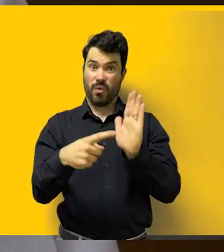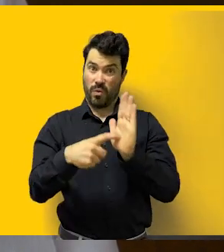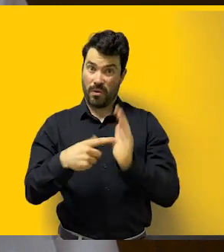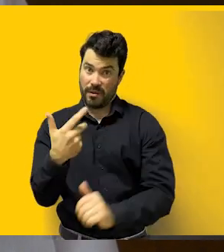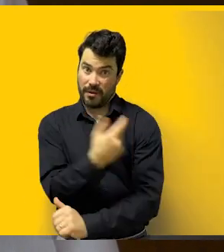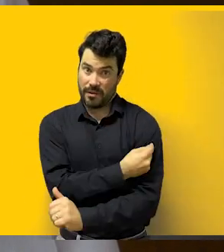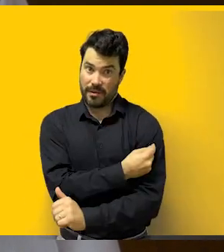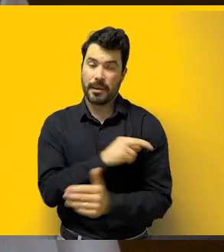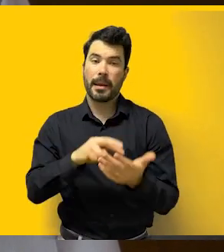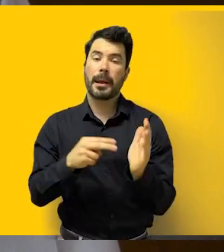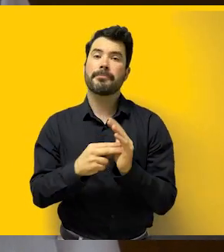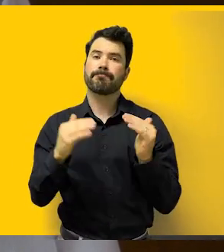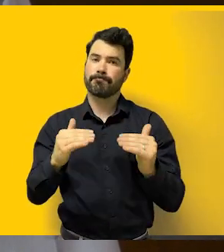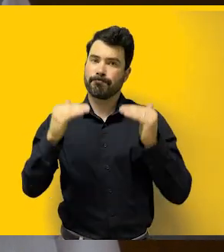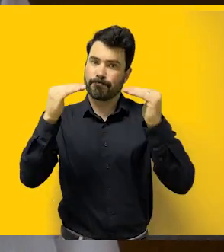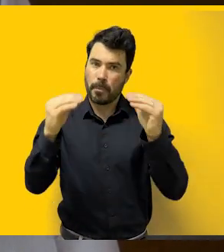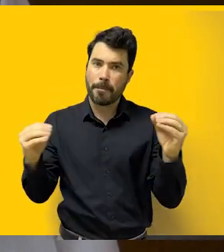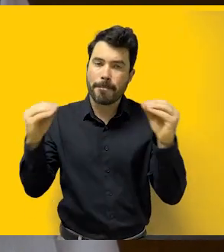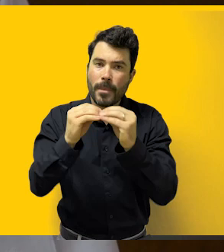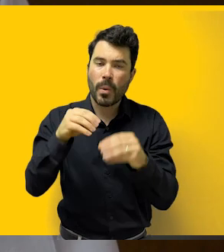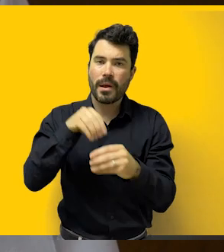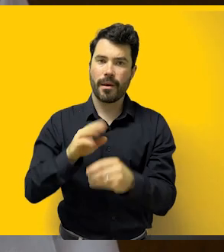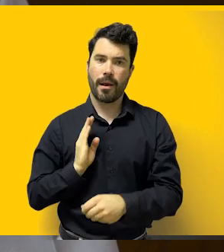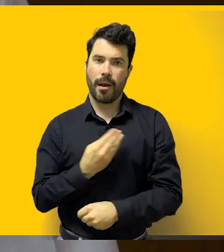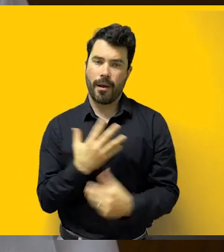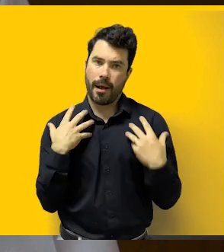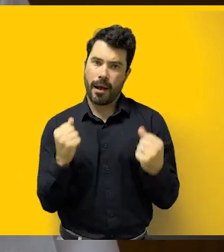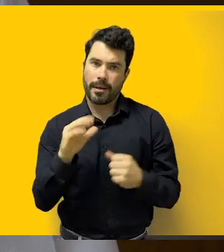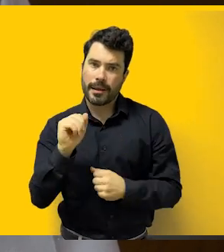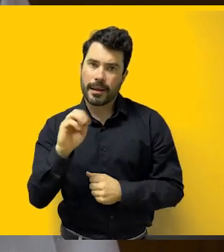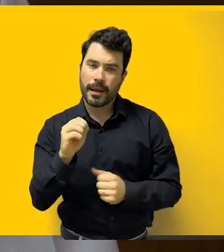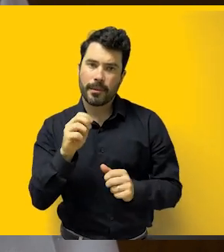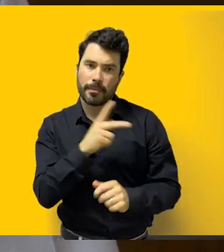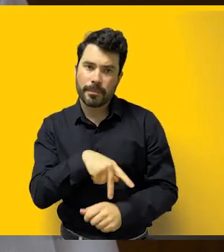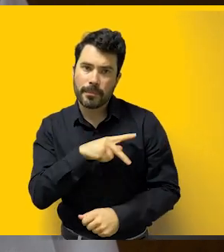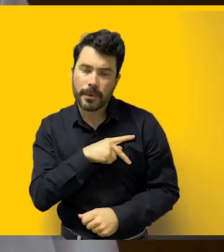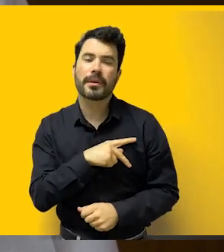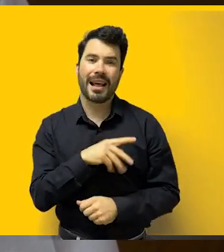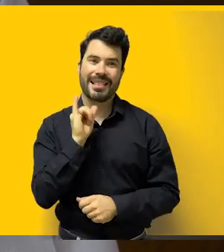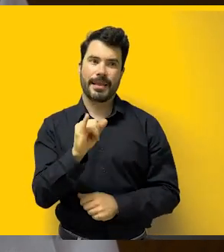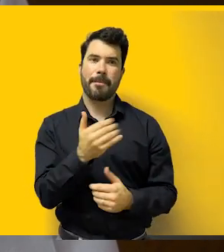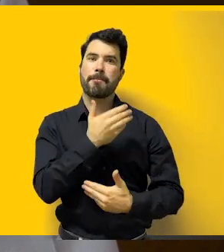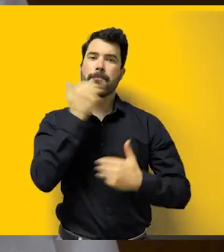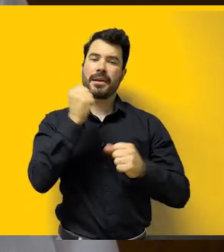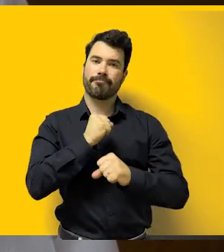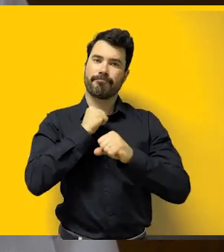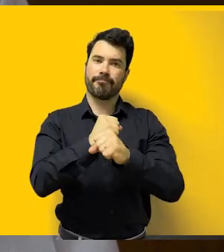Michigan Medicine has dealt directly with the devastating toll of COVID-19, on our patients, and our organization.